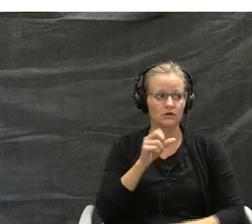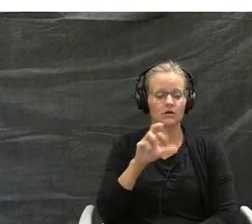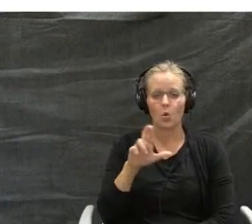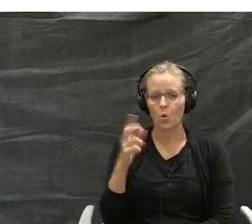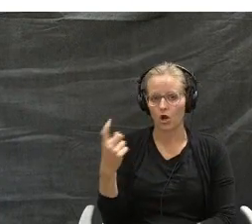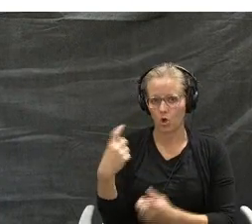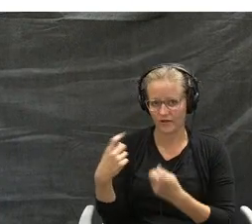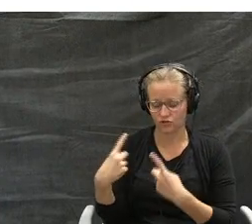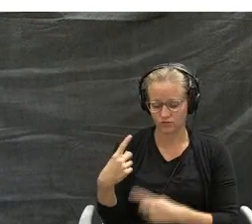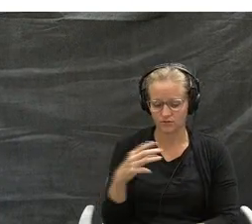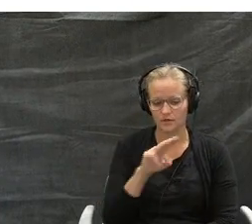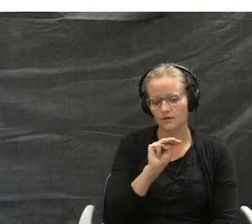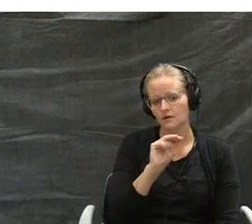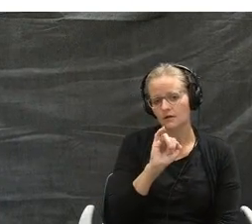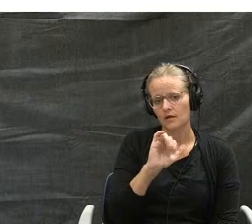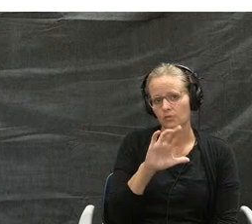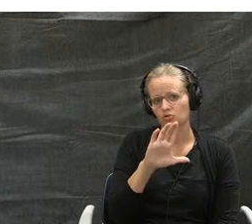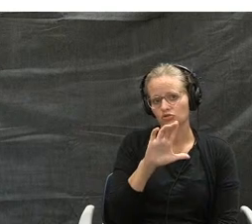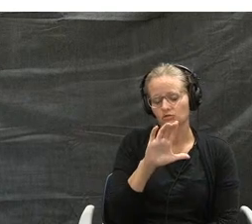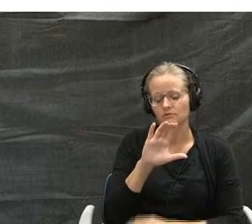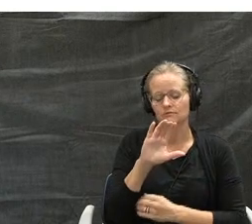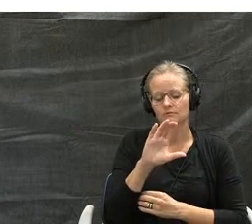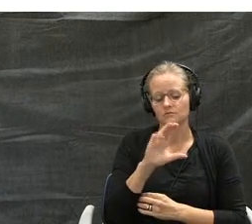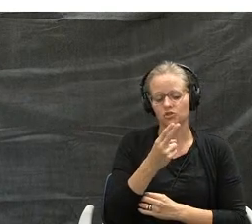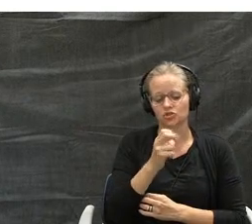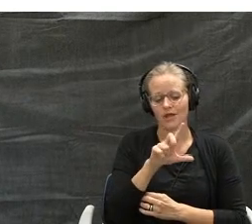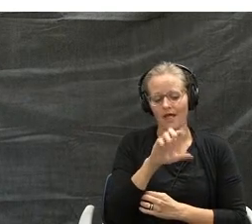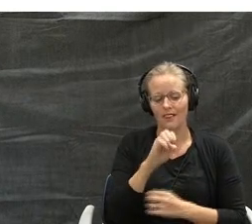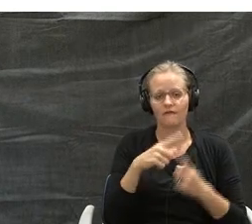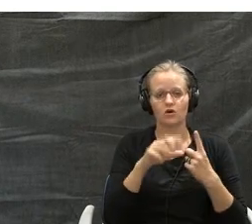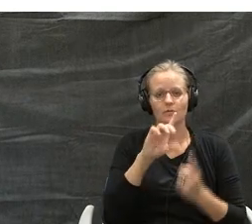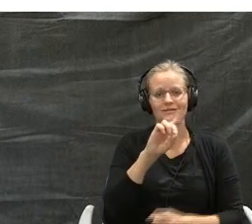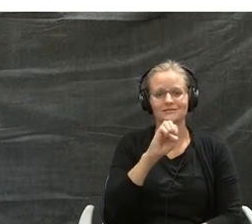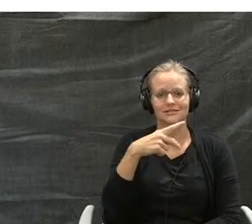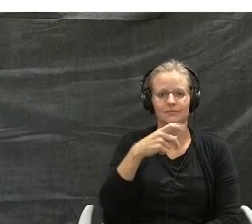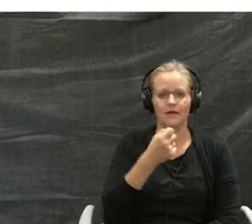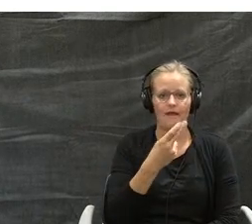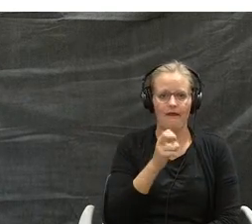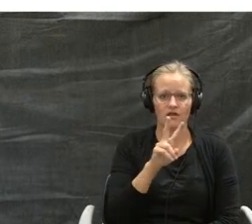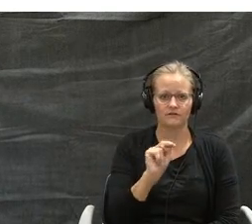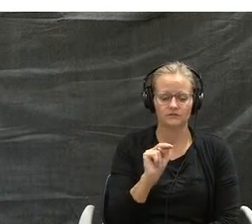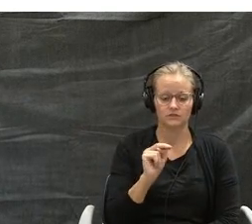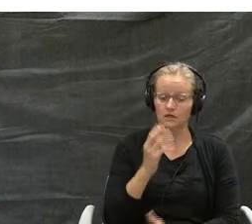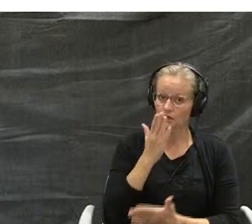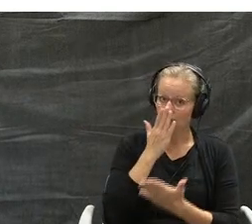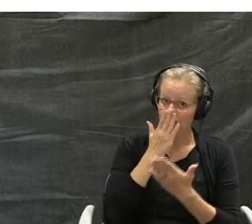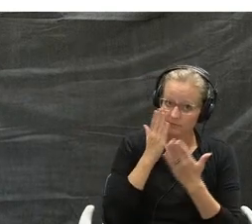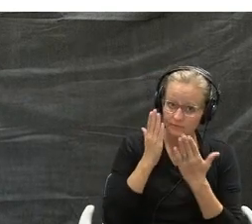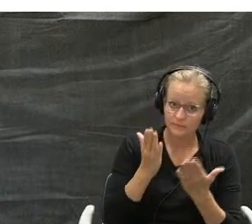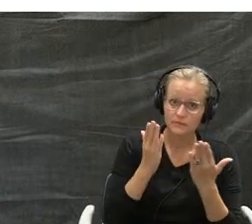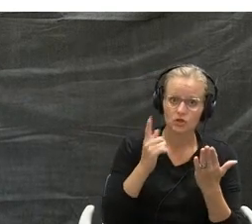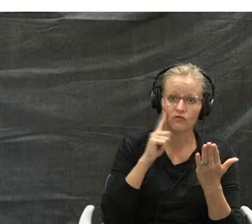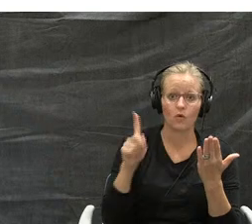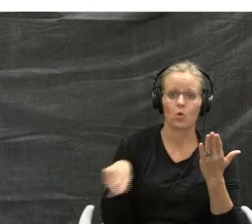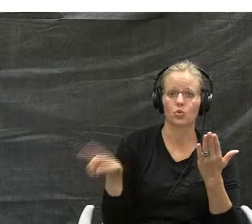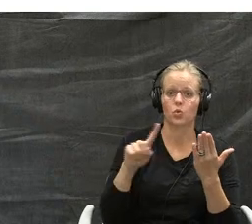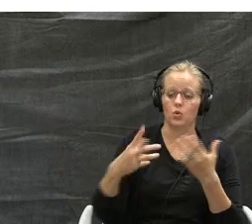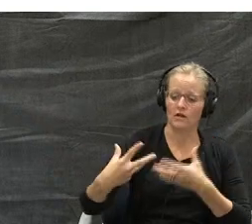says. I am very appreciative for the hard work put in by those who explored each of these options. I am very concerned,